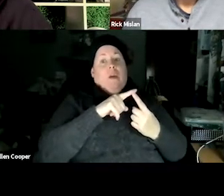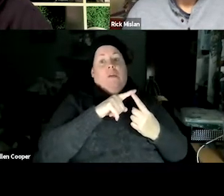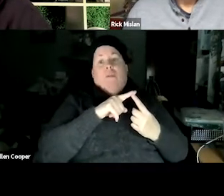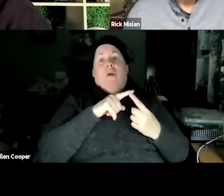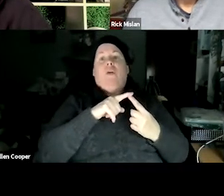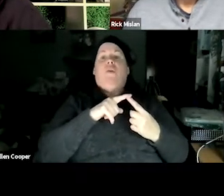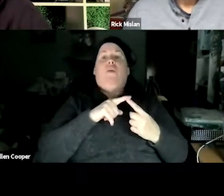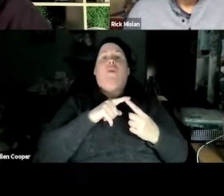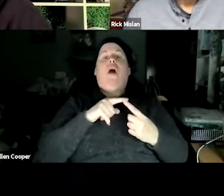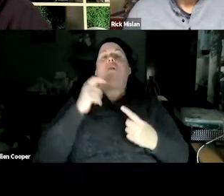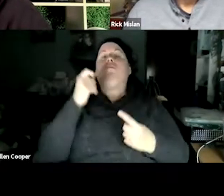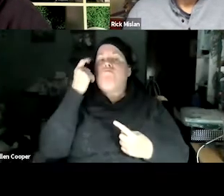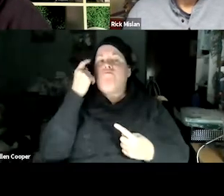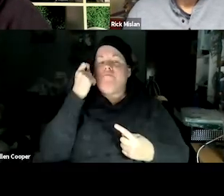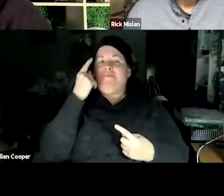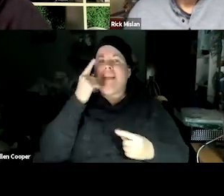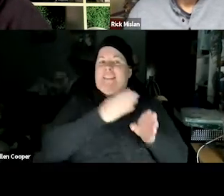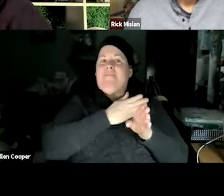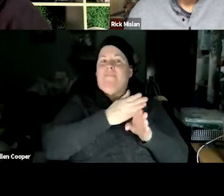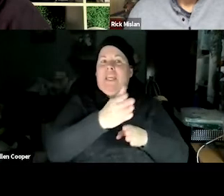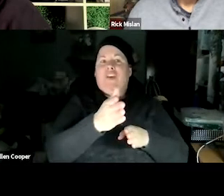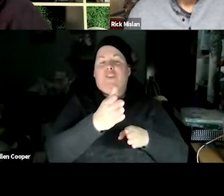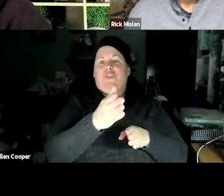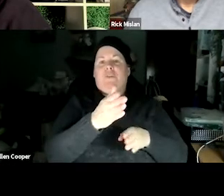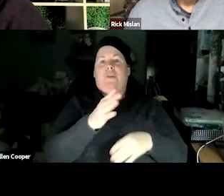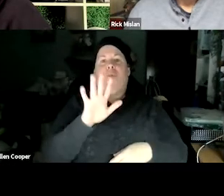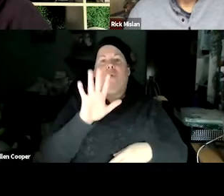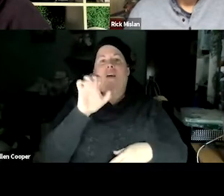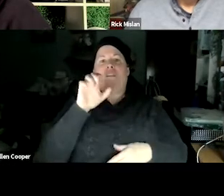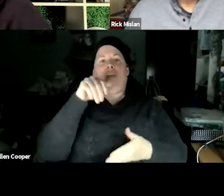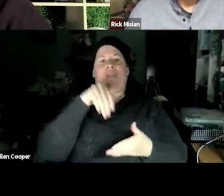realized, you know, this is a field with 500,000 open jobs right now in the US.